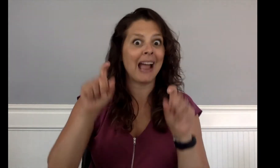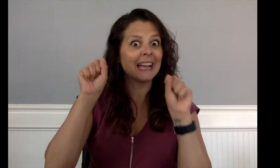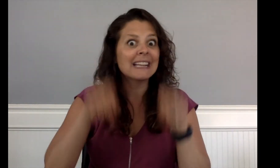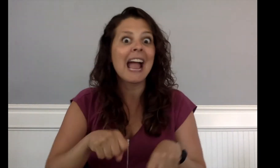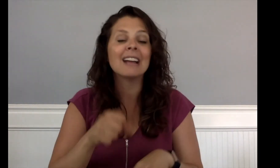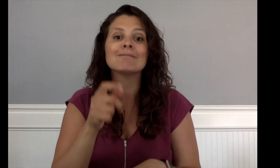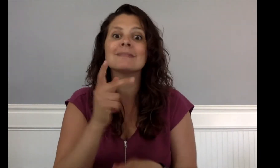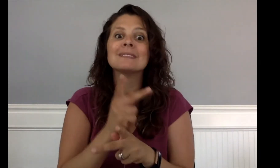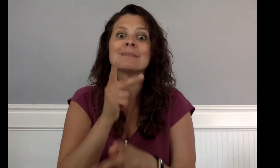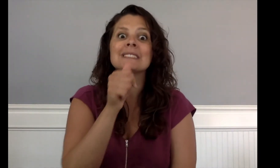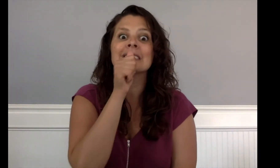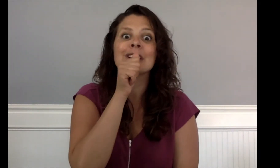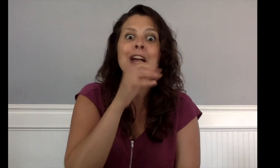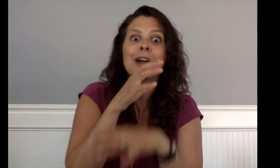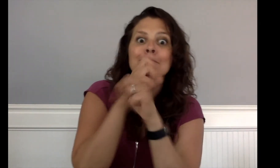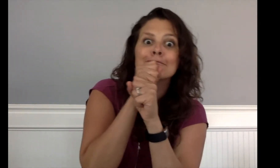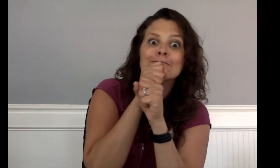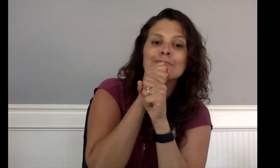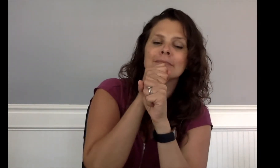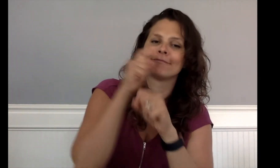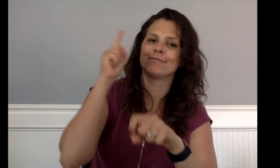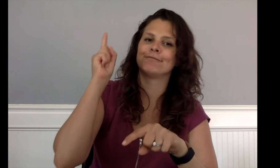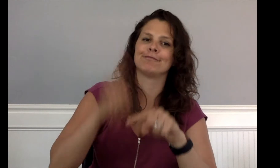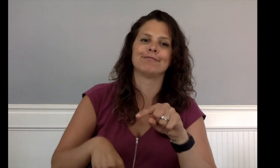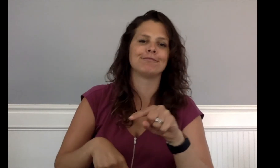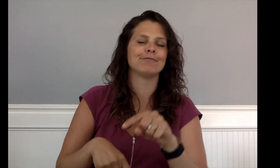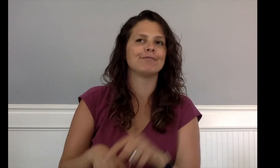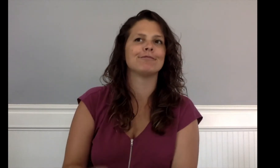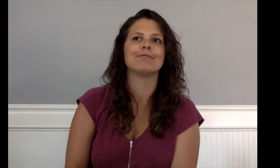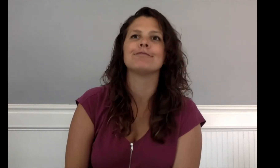"but not a good secret keeper!